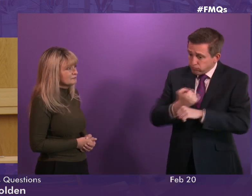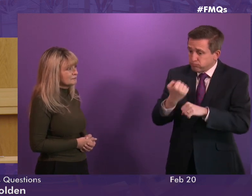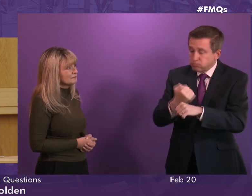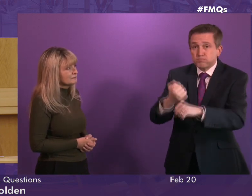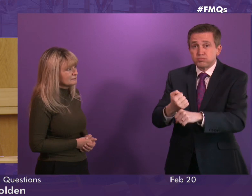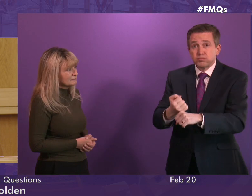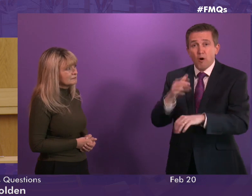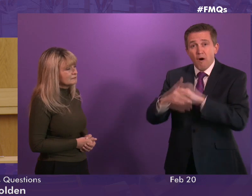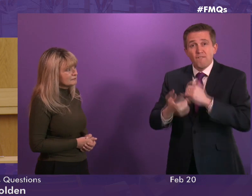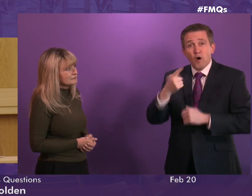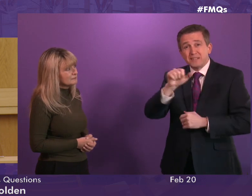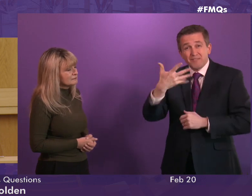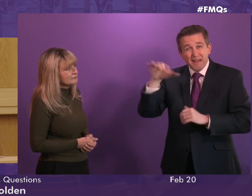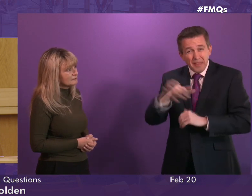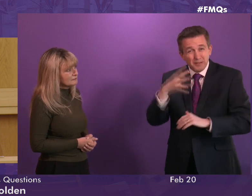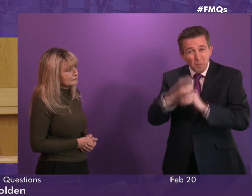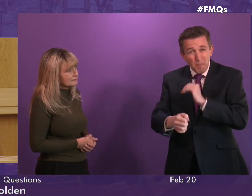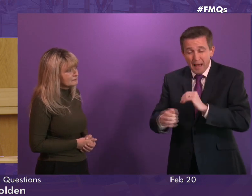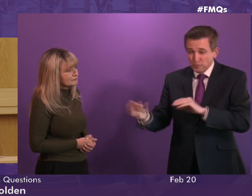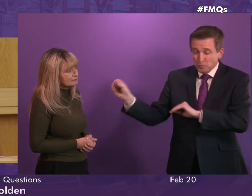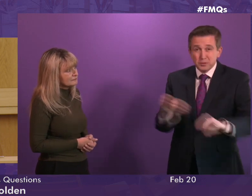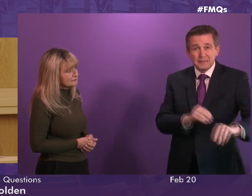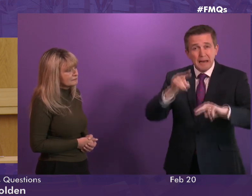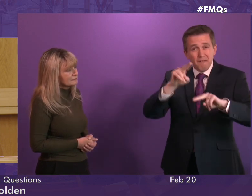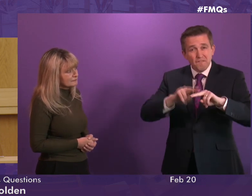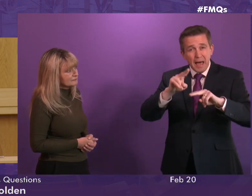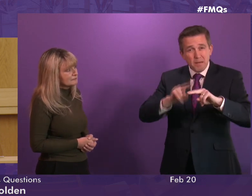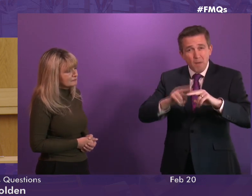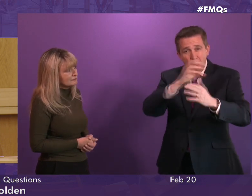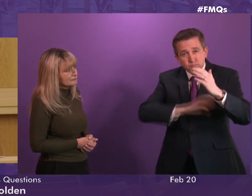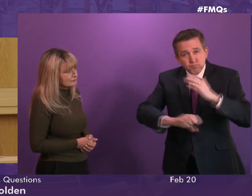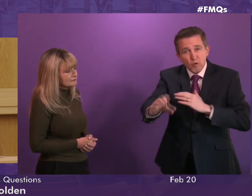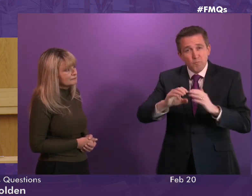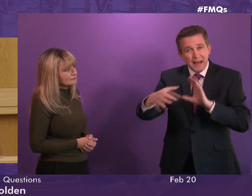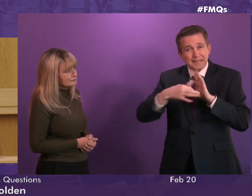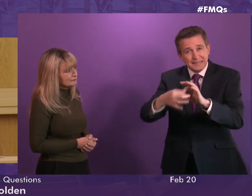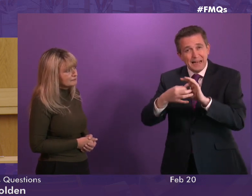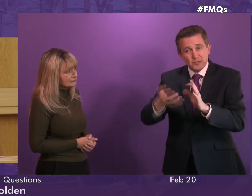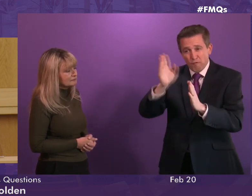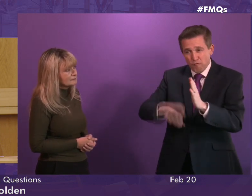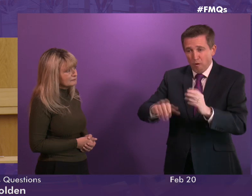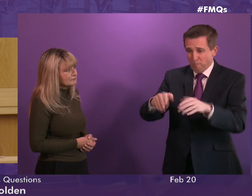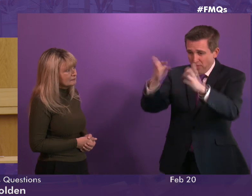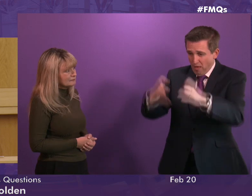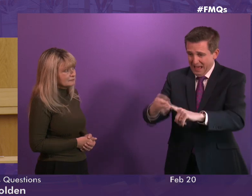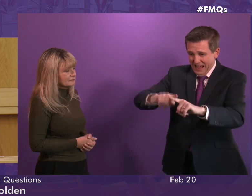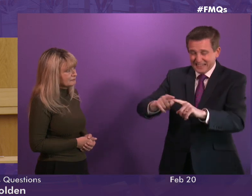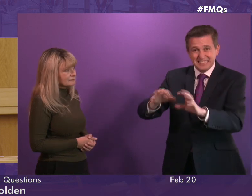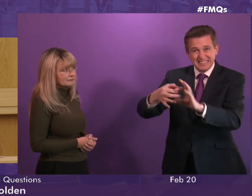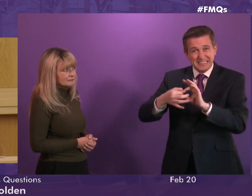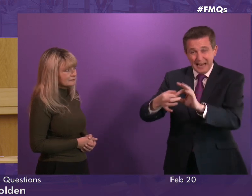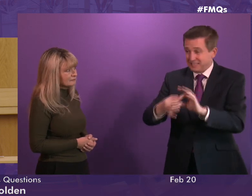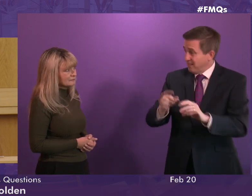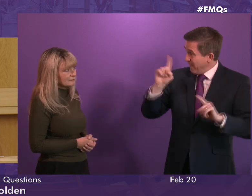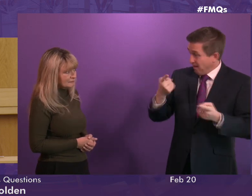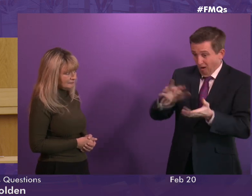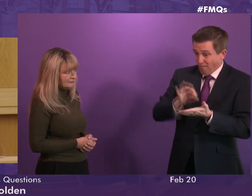£165,000 to install a fibre broadband connection from its local exchange, which it cannot afford.